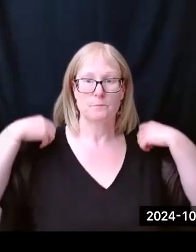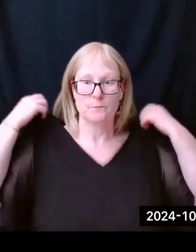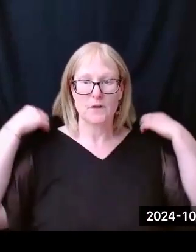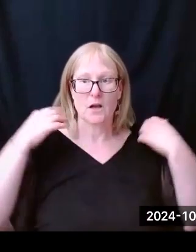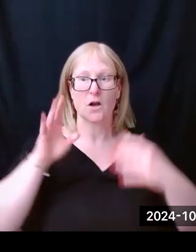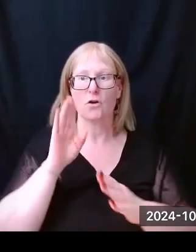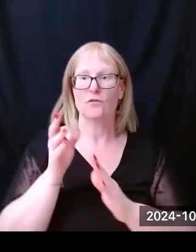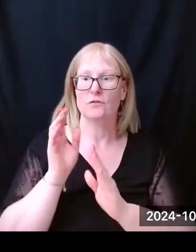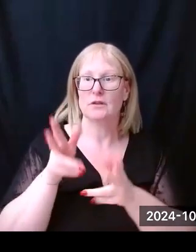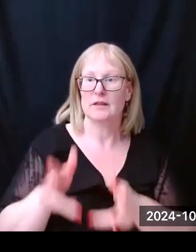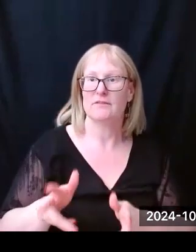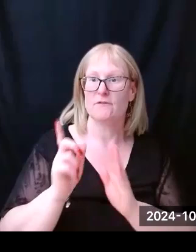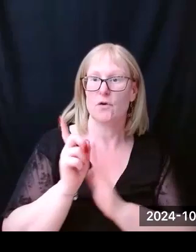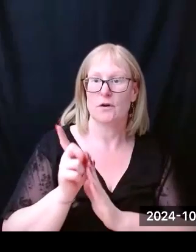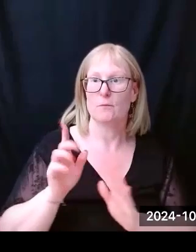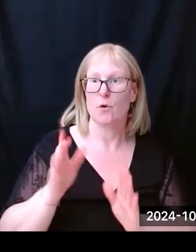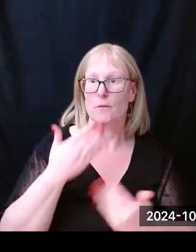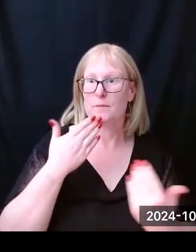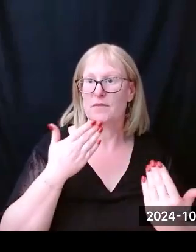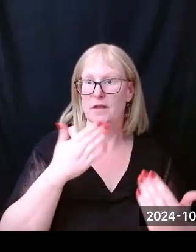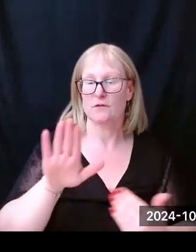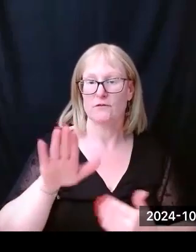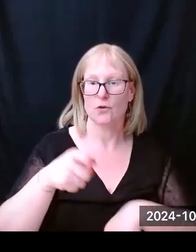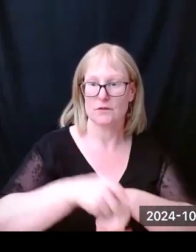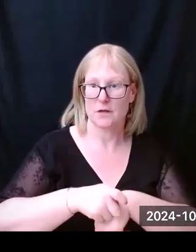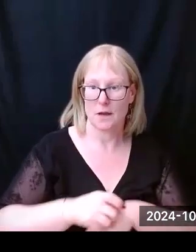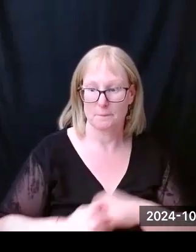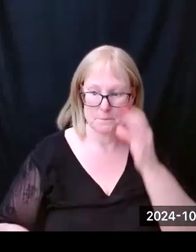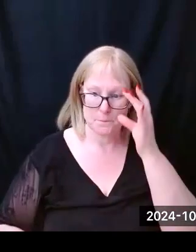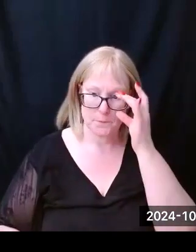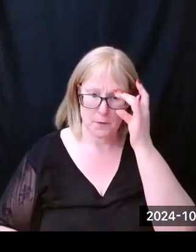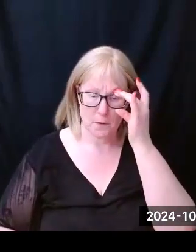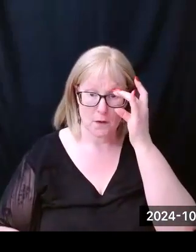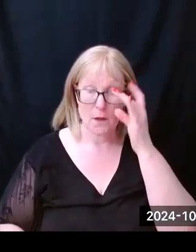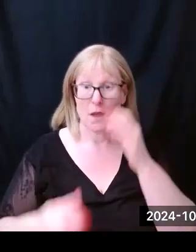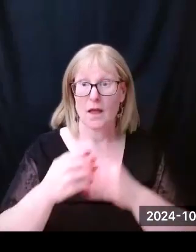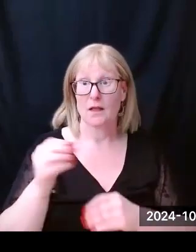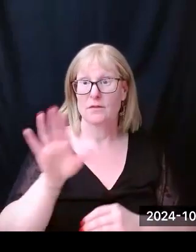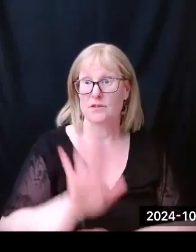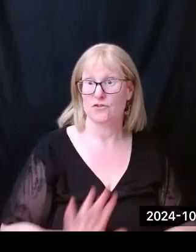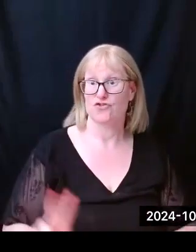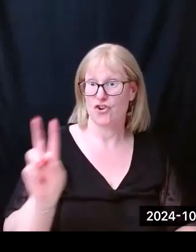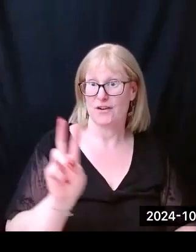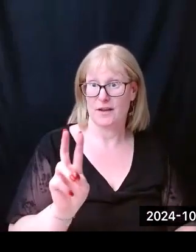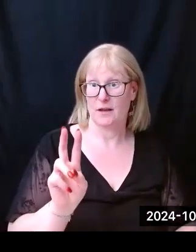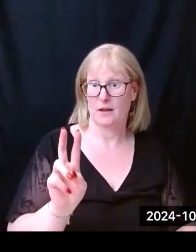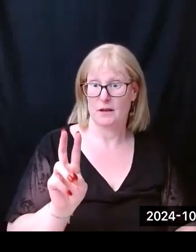But other than that, thank you for your time and taking this journey with me. I'm open to your questions.